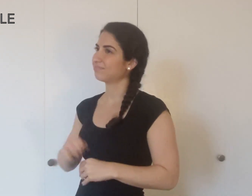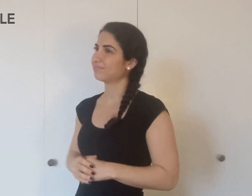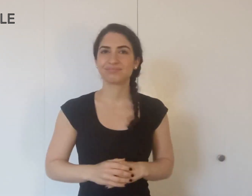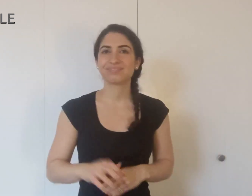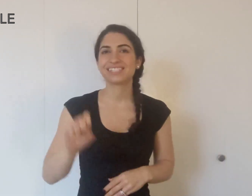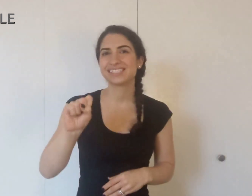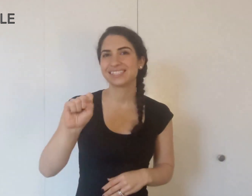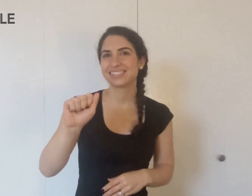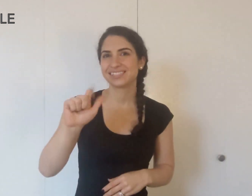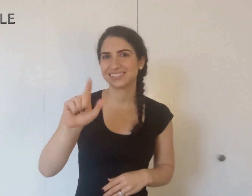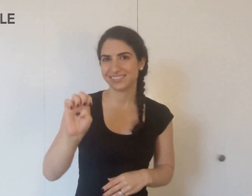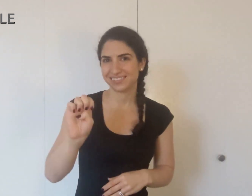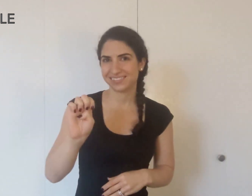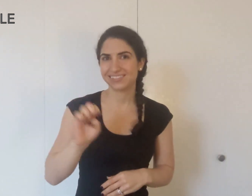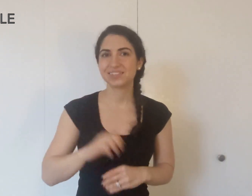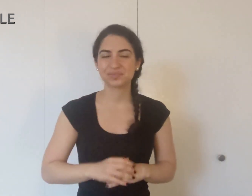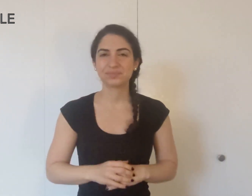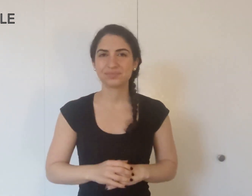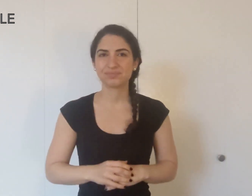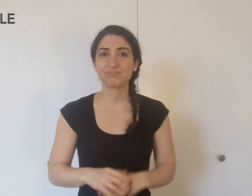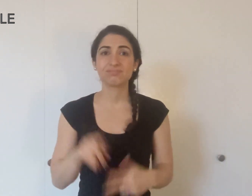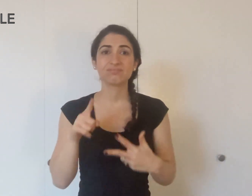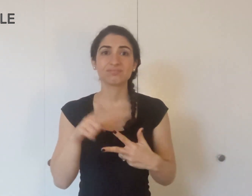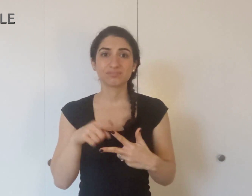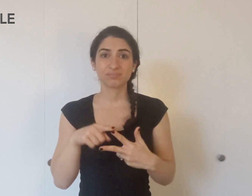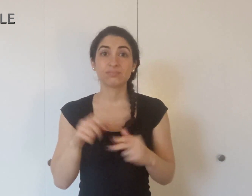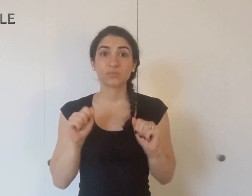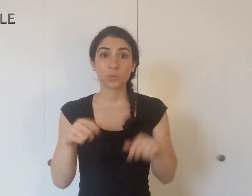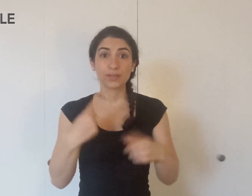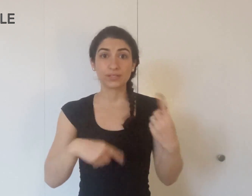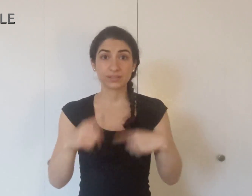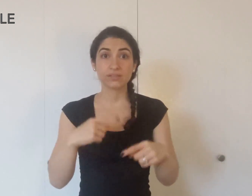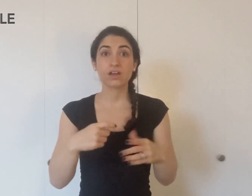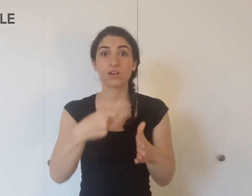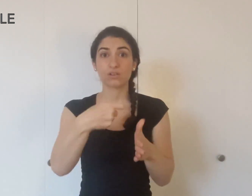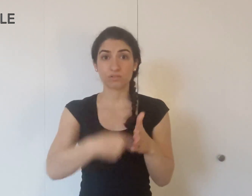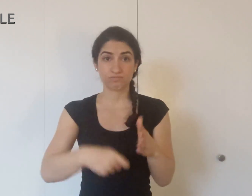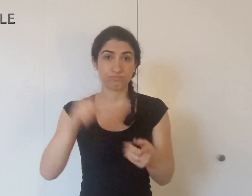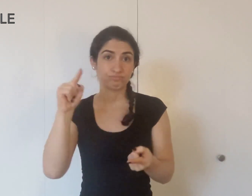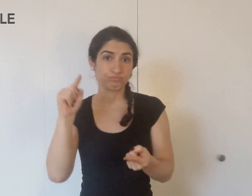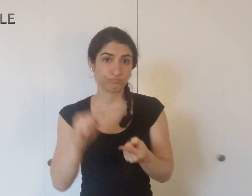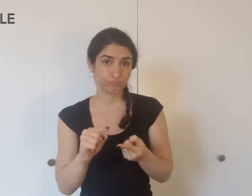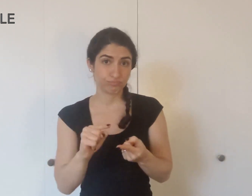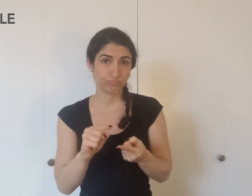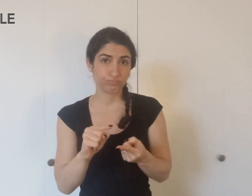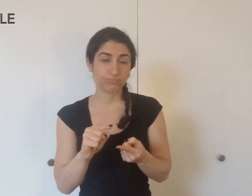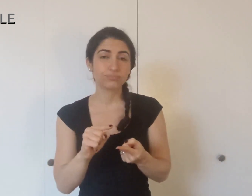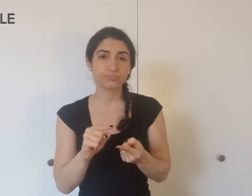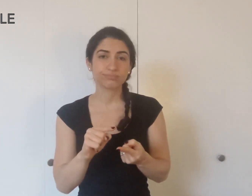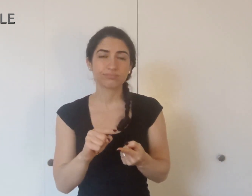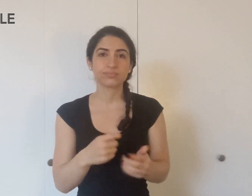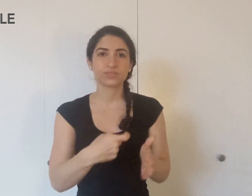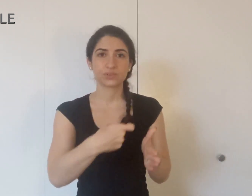SALE A second way to sign this is "price reduced".